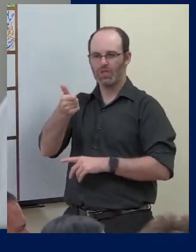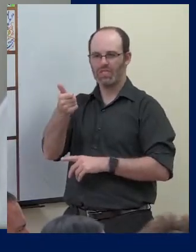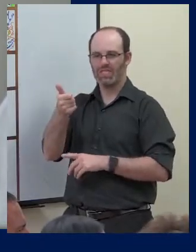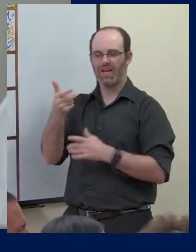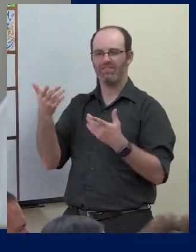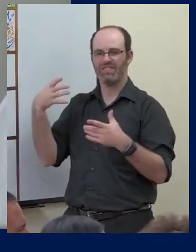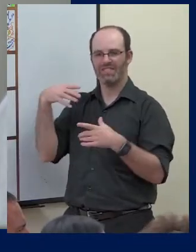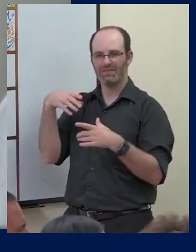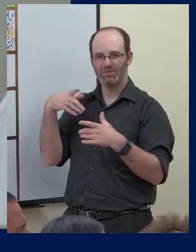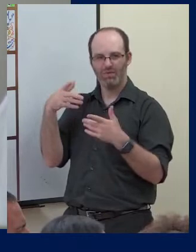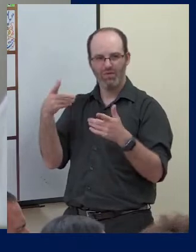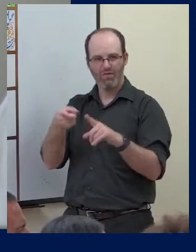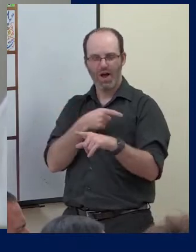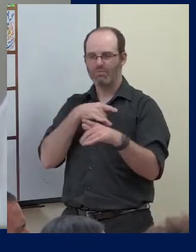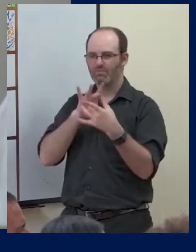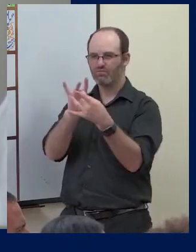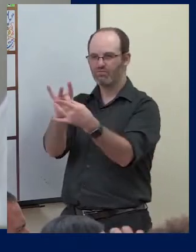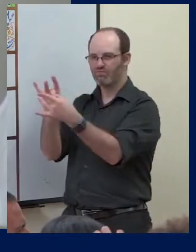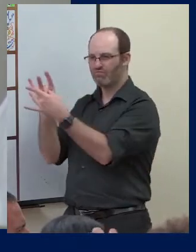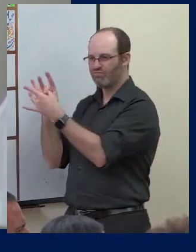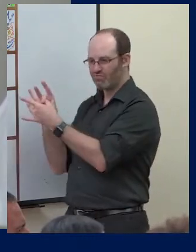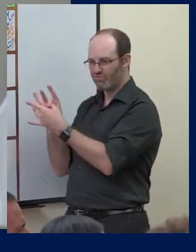but you can see yourself in the language.